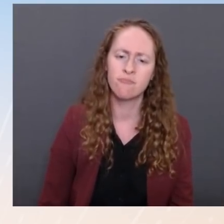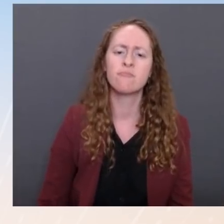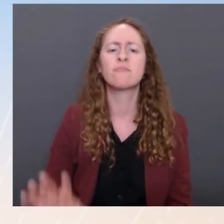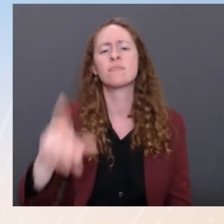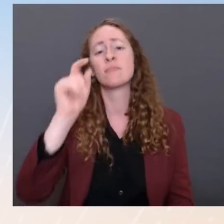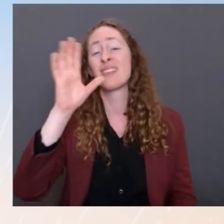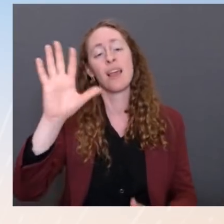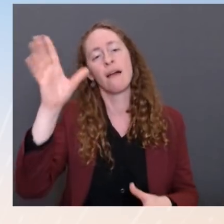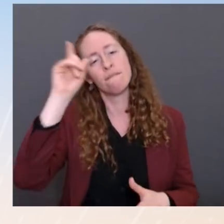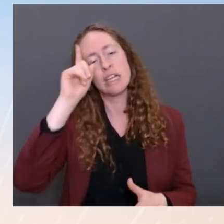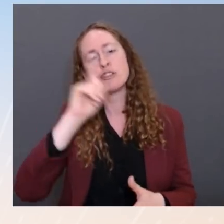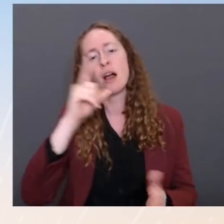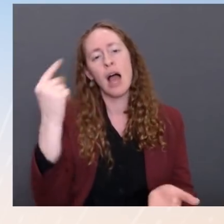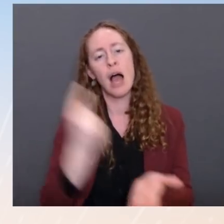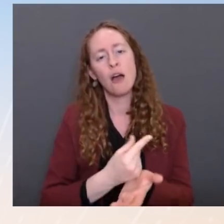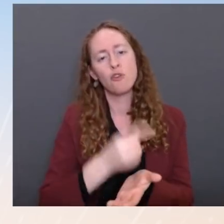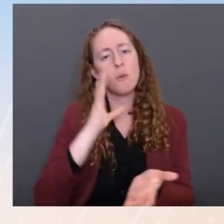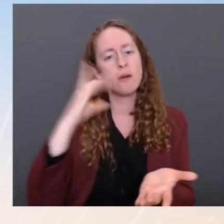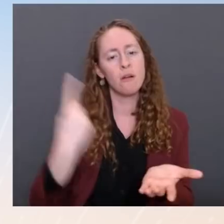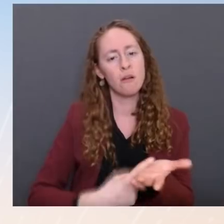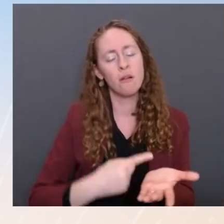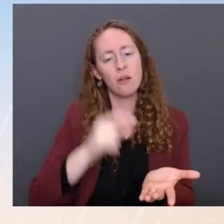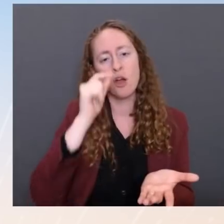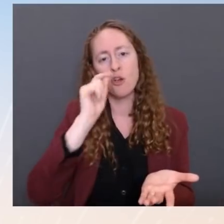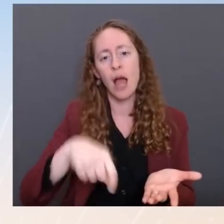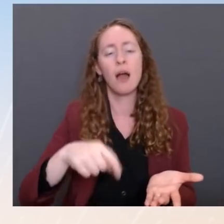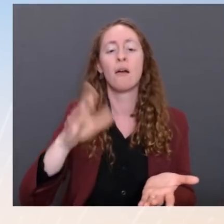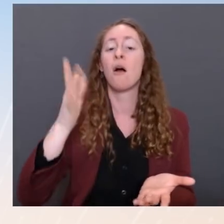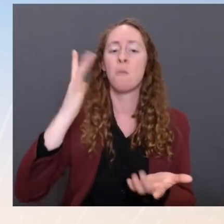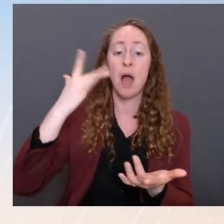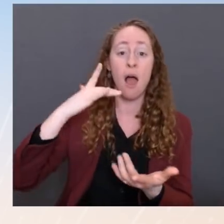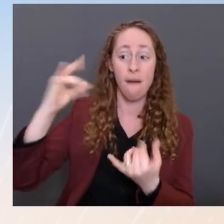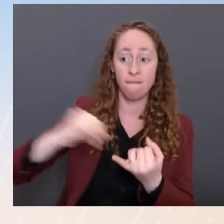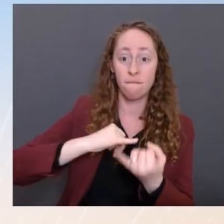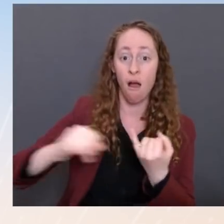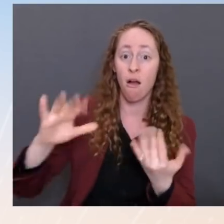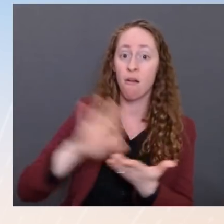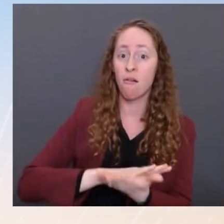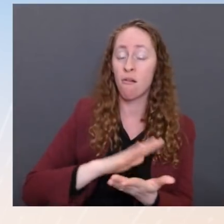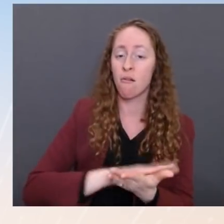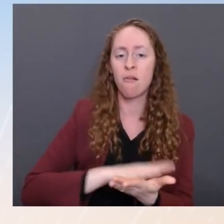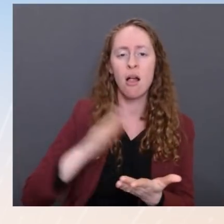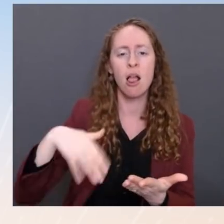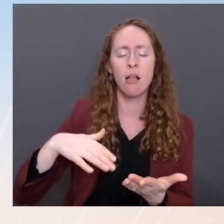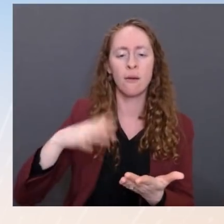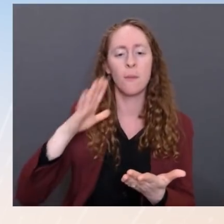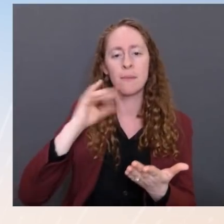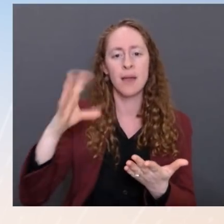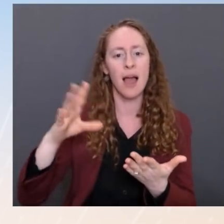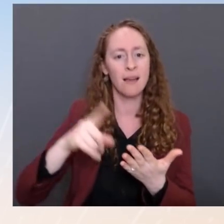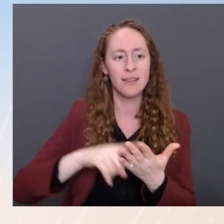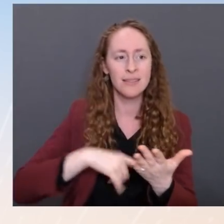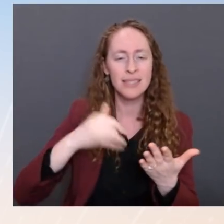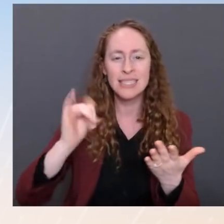I don't expect it will be ready for more than 24 hours. And there's lots of conversations that need to happen between now and then, so I can't make a prediction of it.